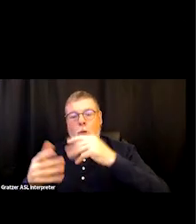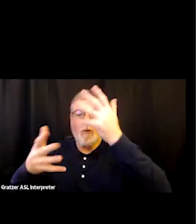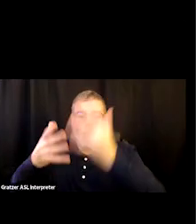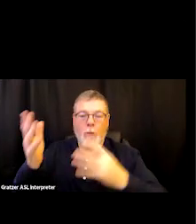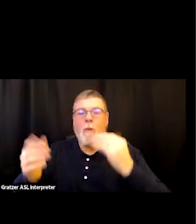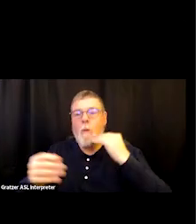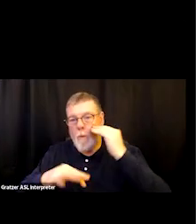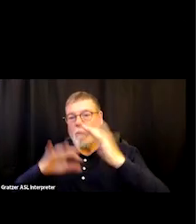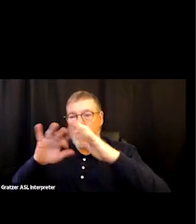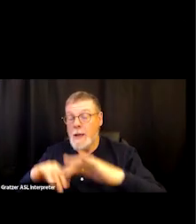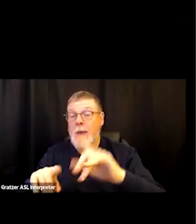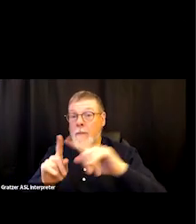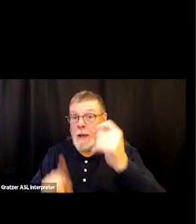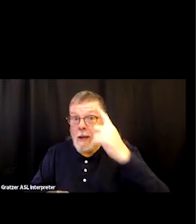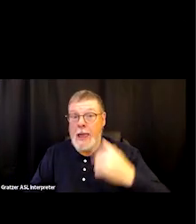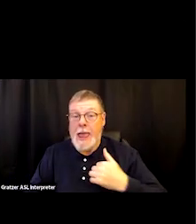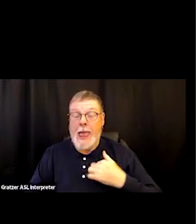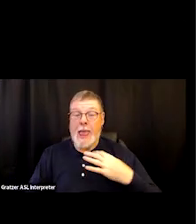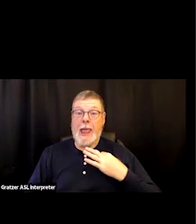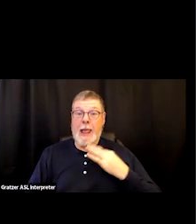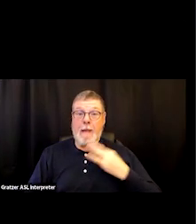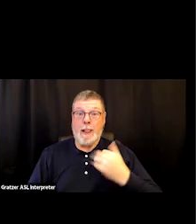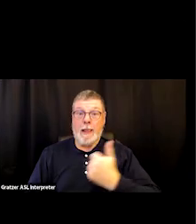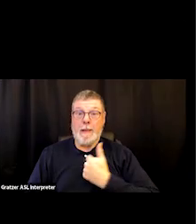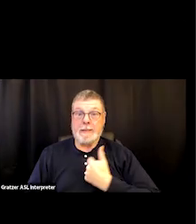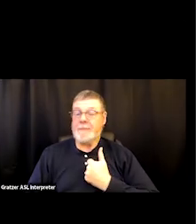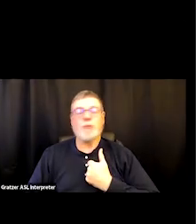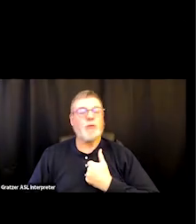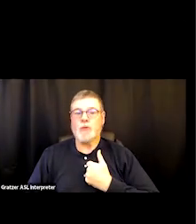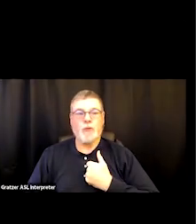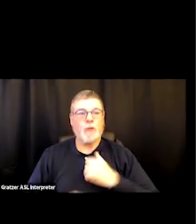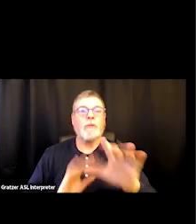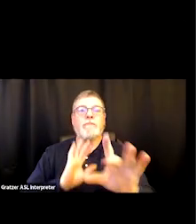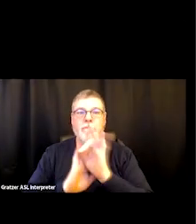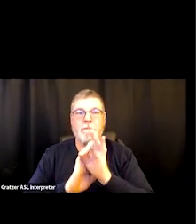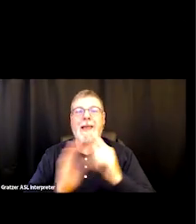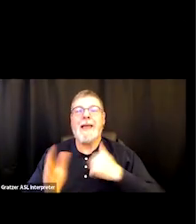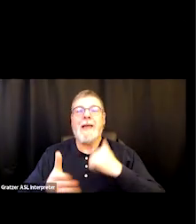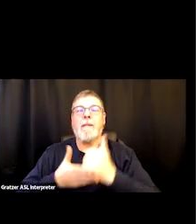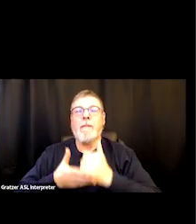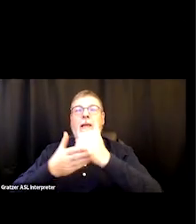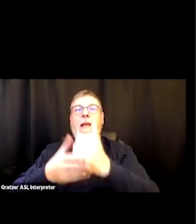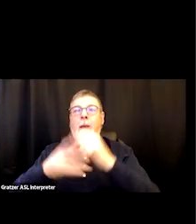but instead of choosing I am applying for myself, you would choose the option I am helping someone who is not with me